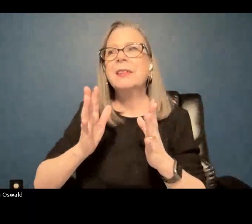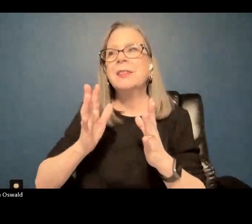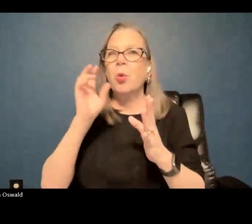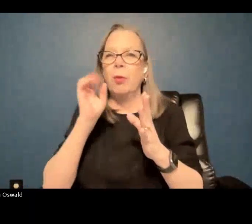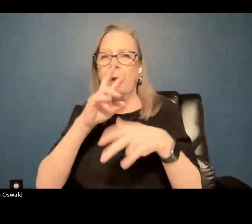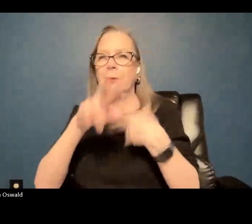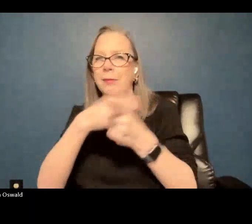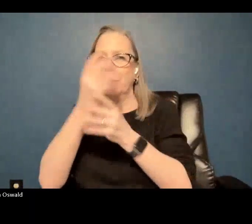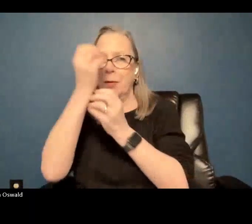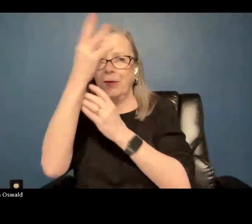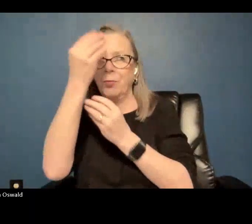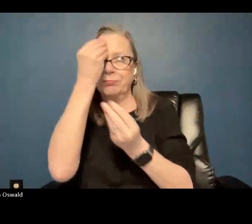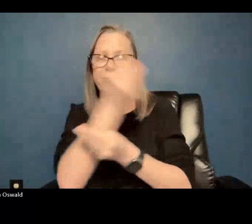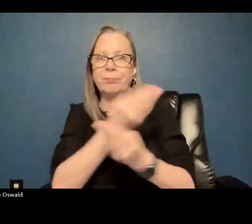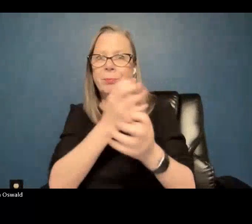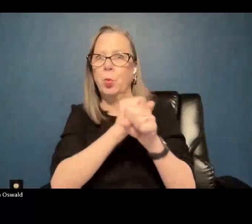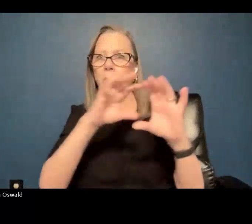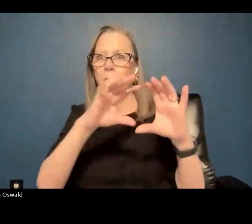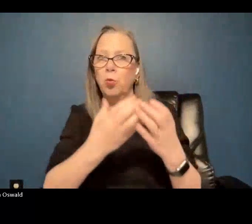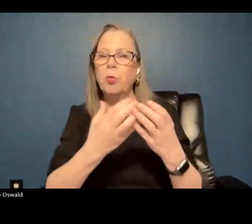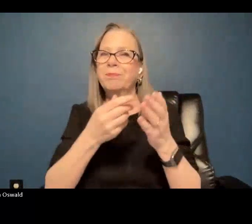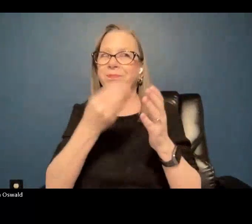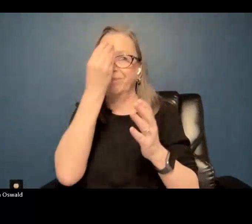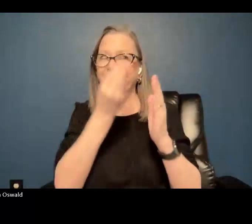issue was, was something that we had to just kind of